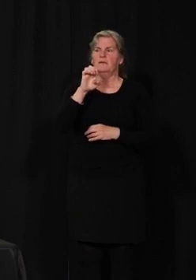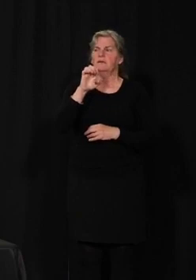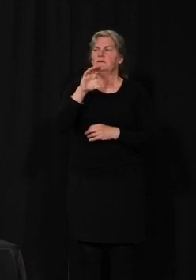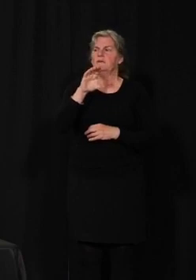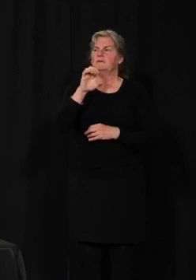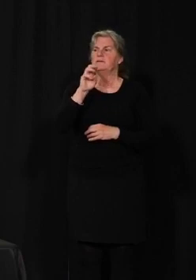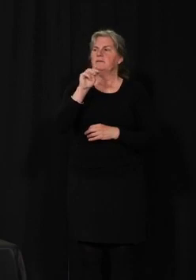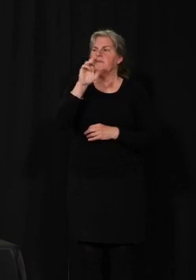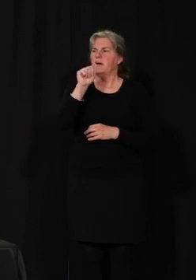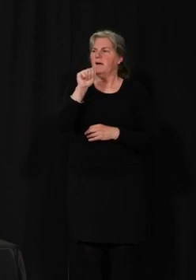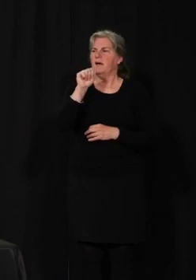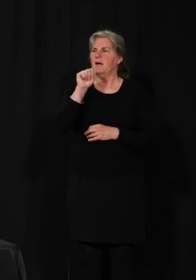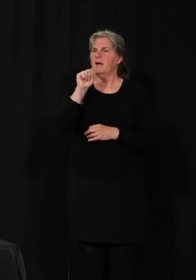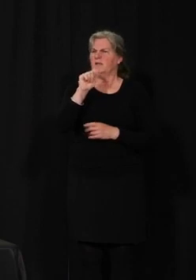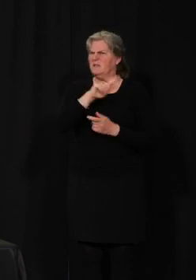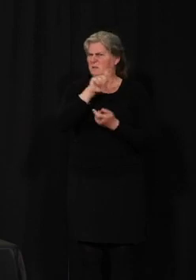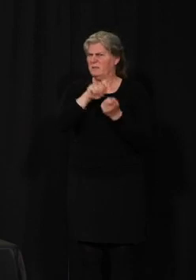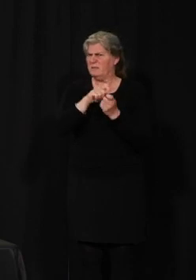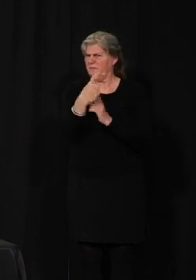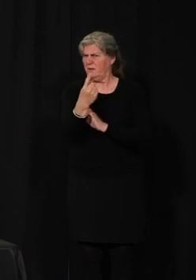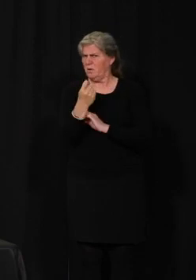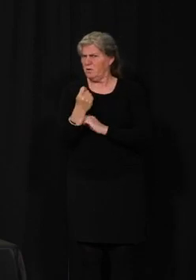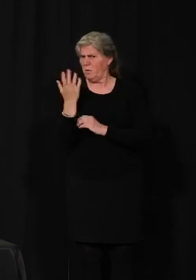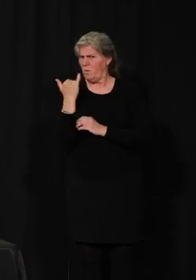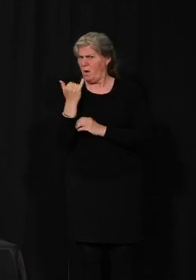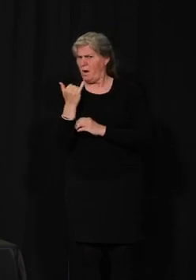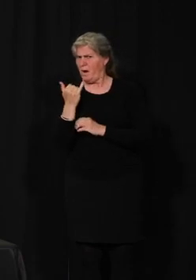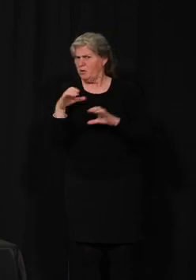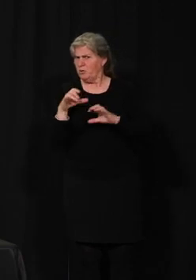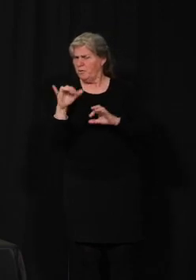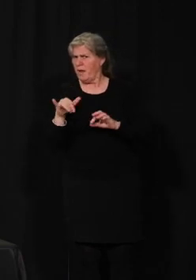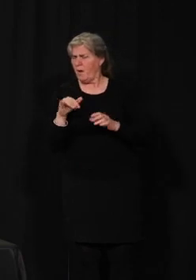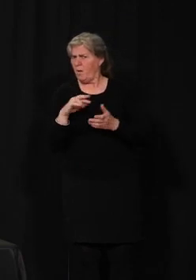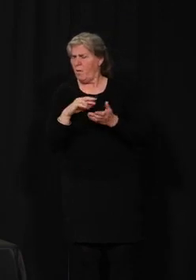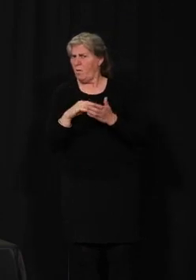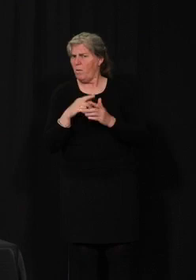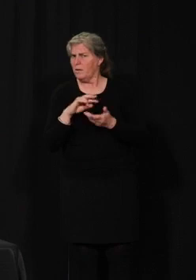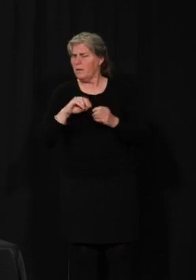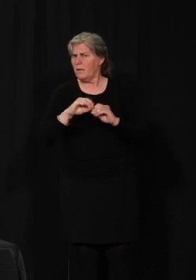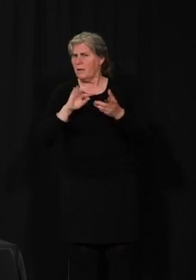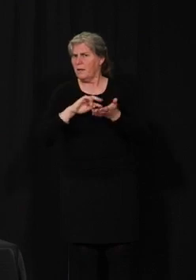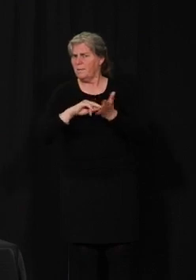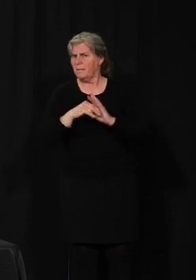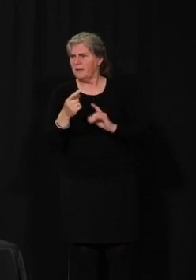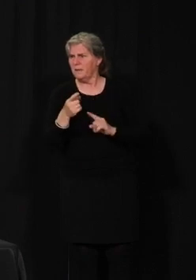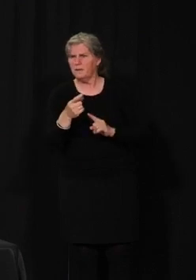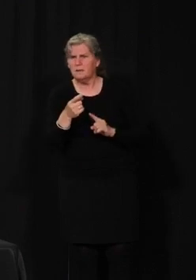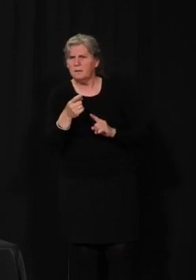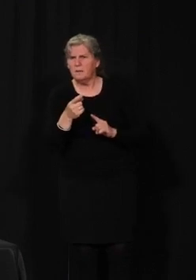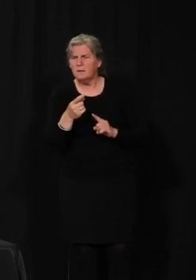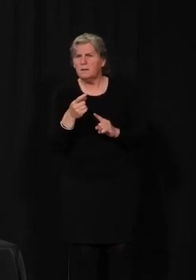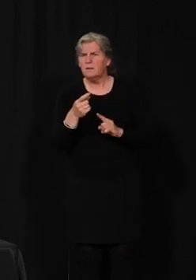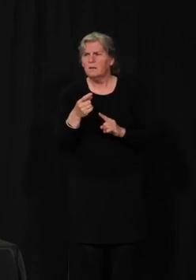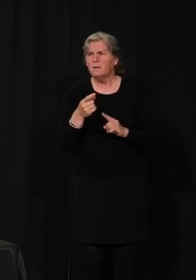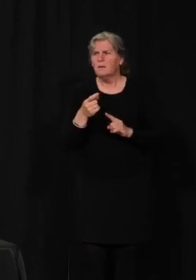Do you have a specific question, or just why we are dog it? Just upfront, before you answer,